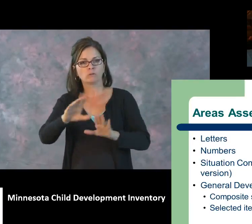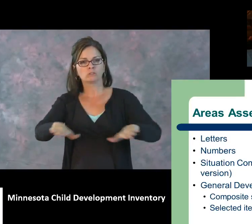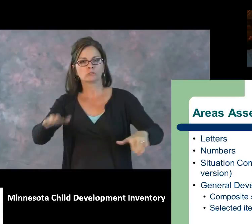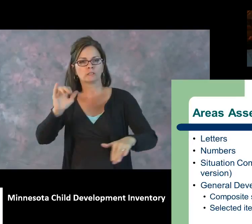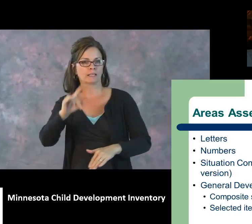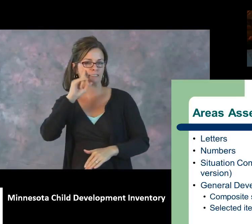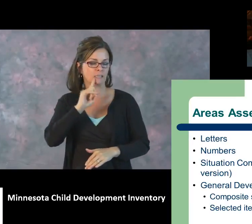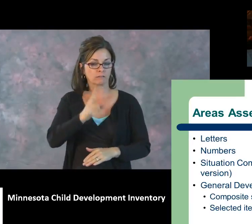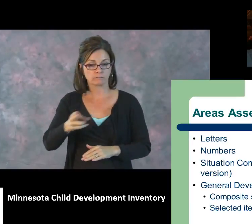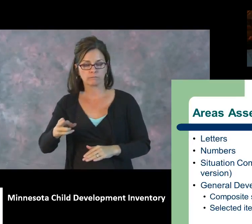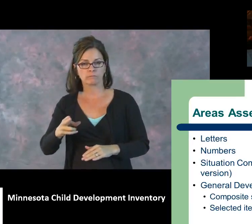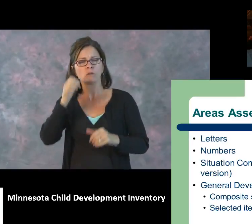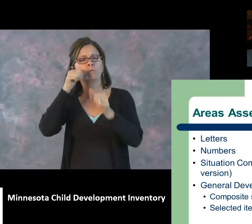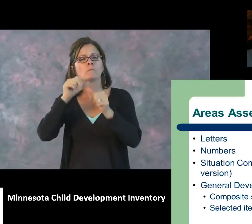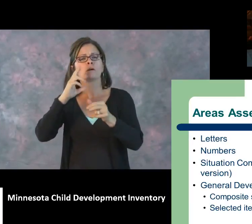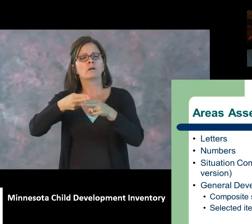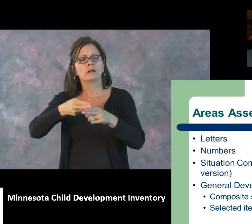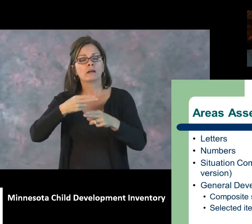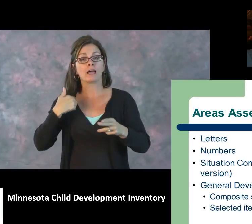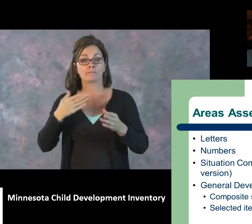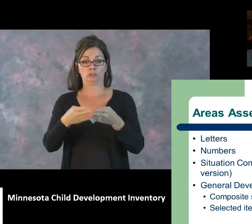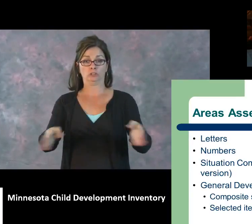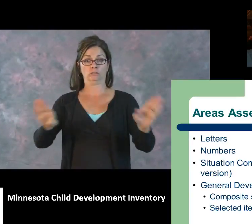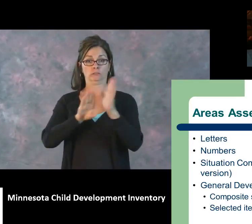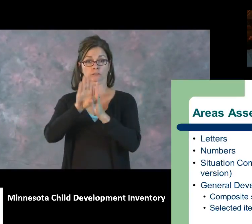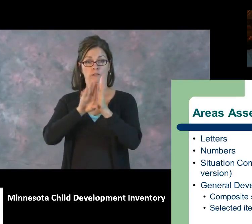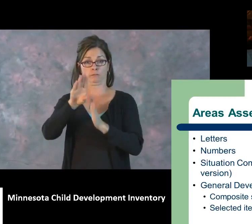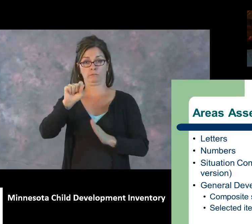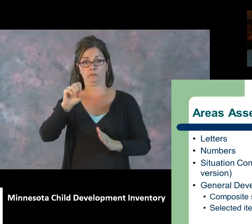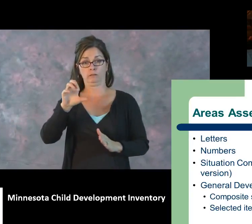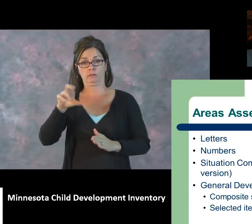Then, as I mentioned, there's also a General Development score, which is a composite